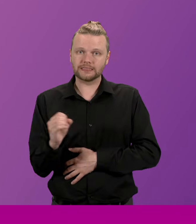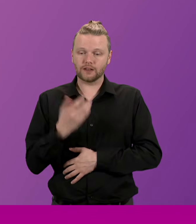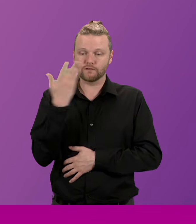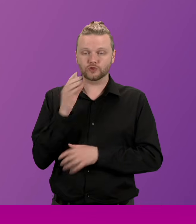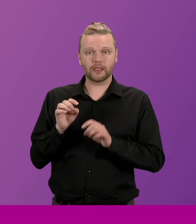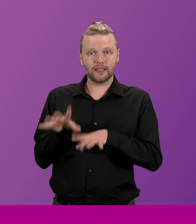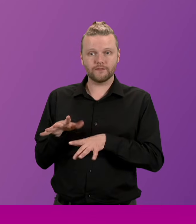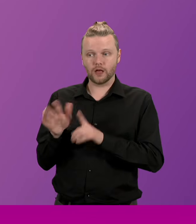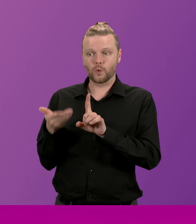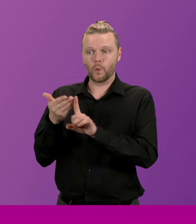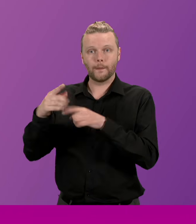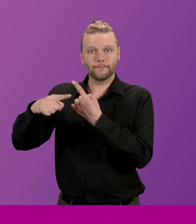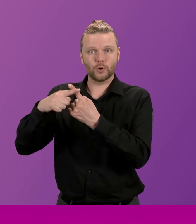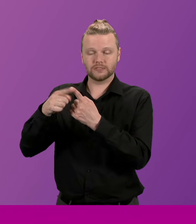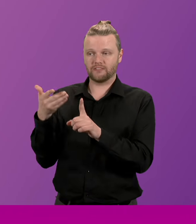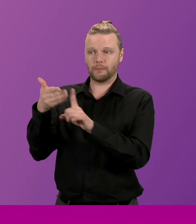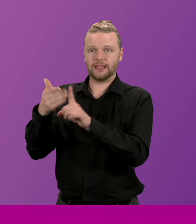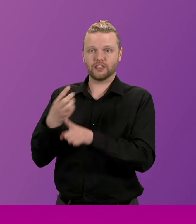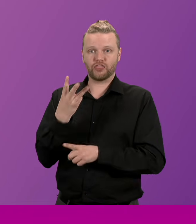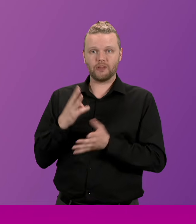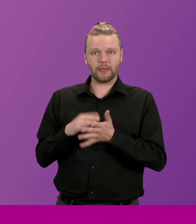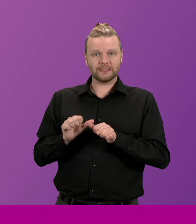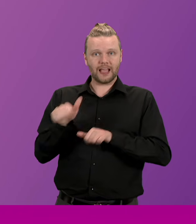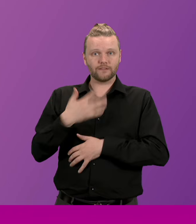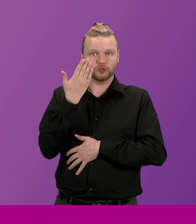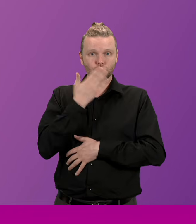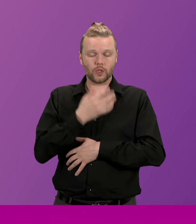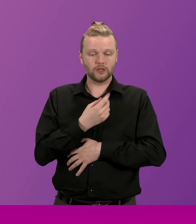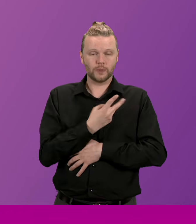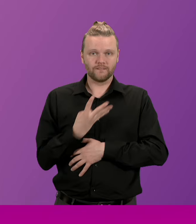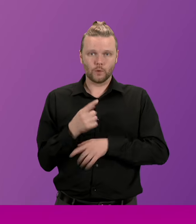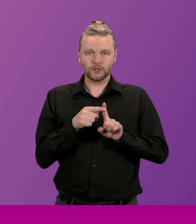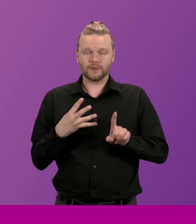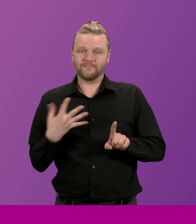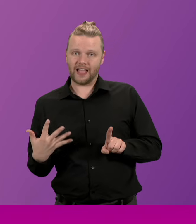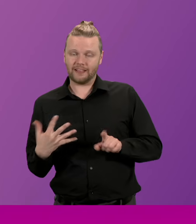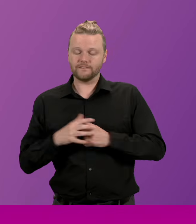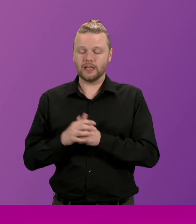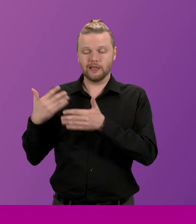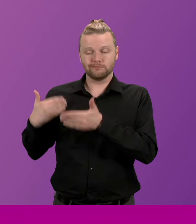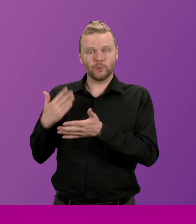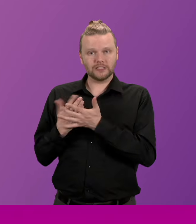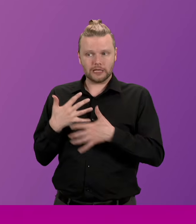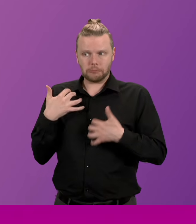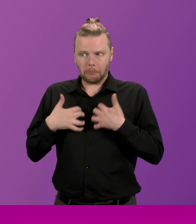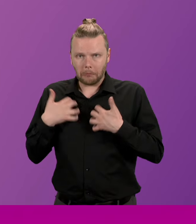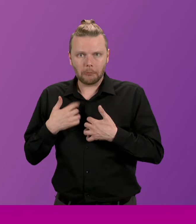a positive destination three months after leaving school. That is an encouraging indicator of the